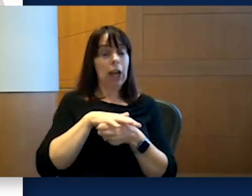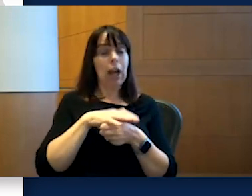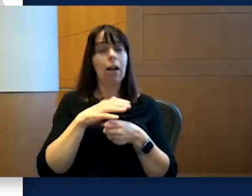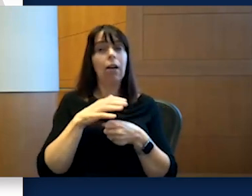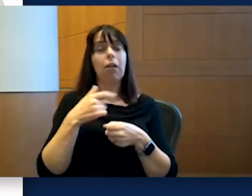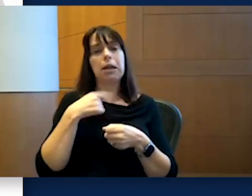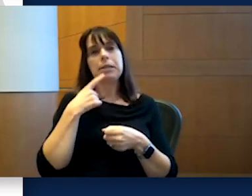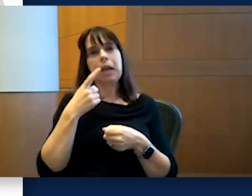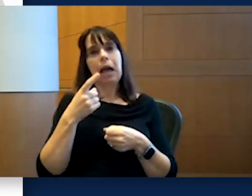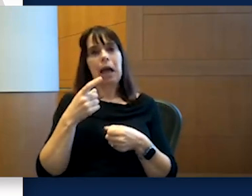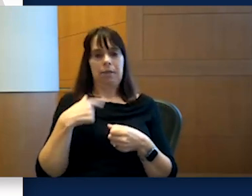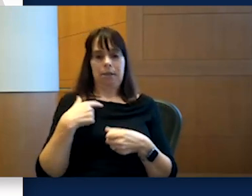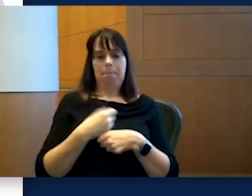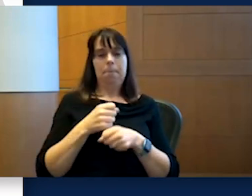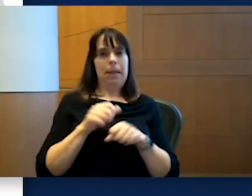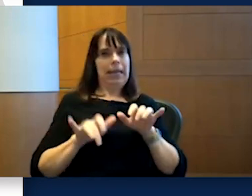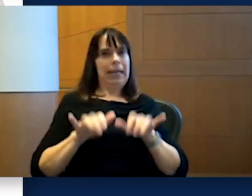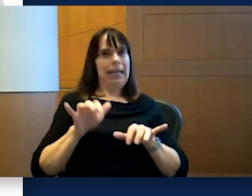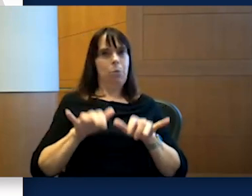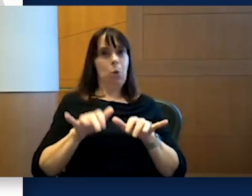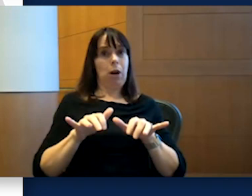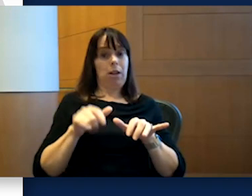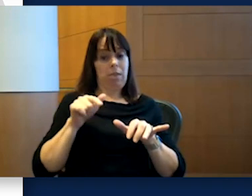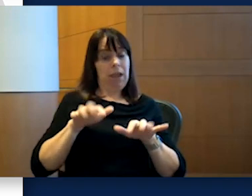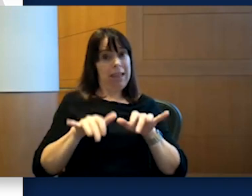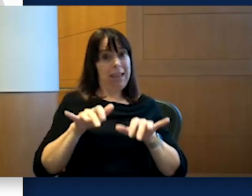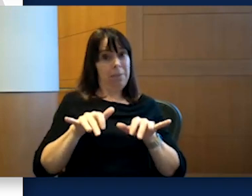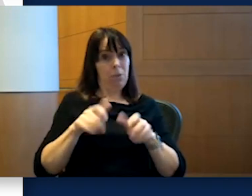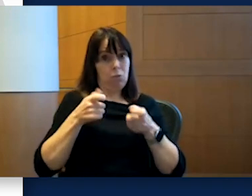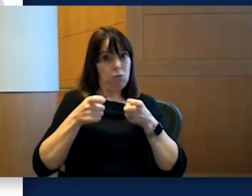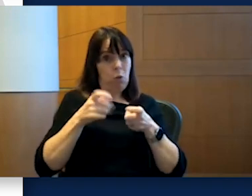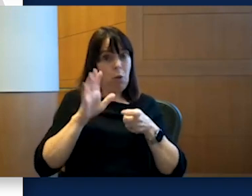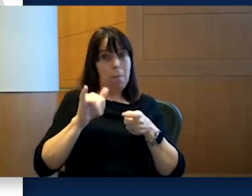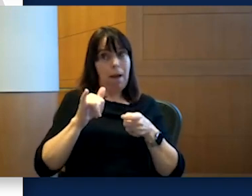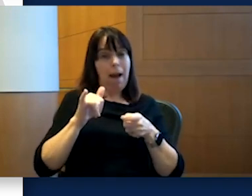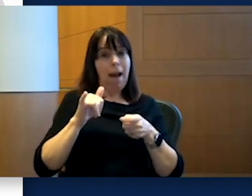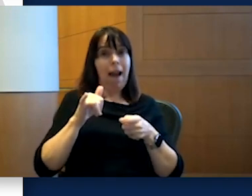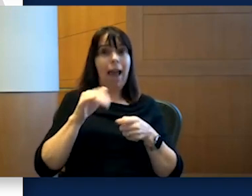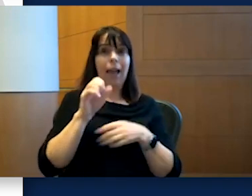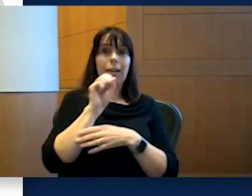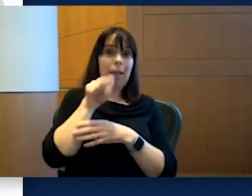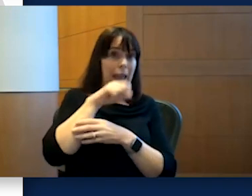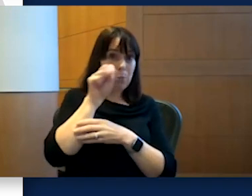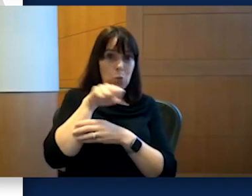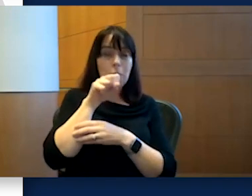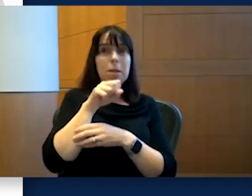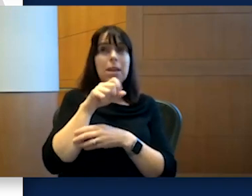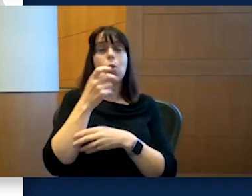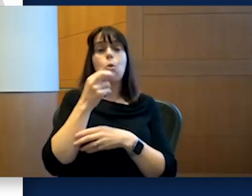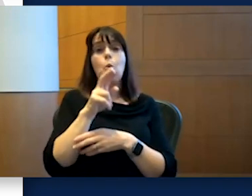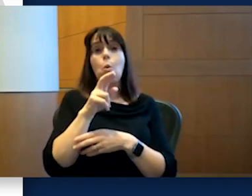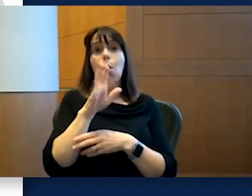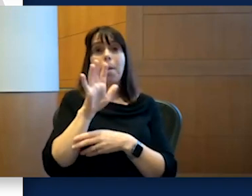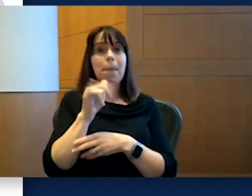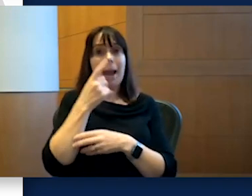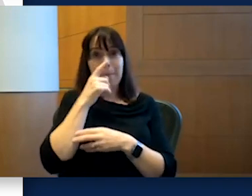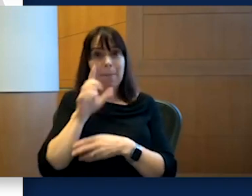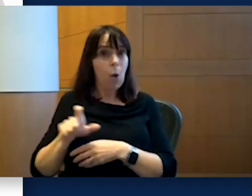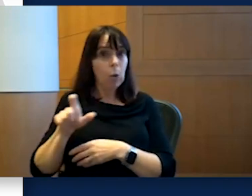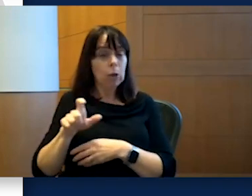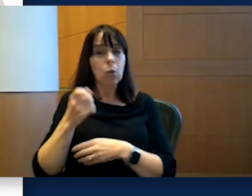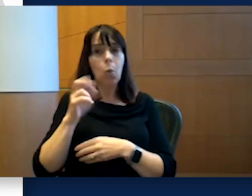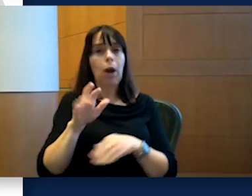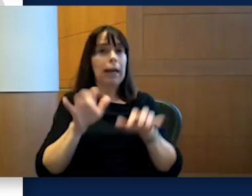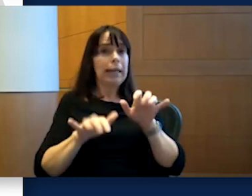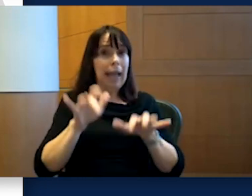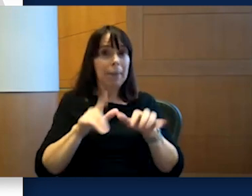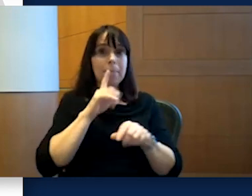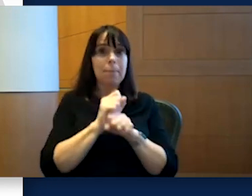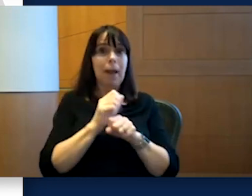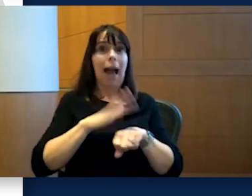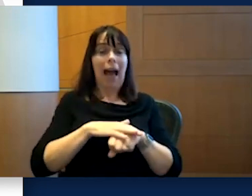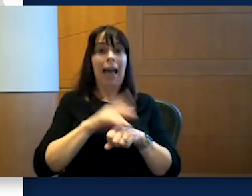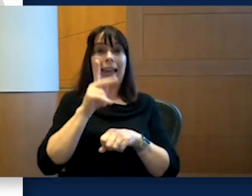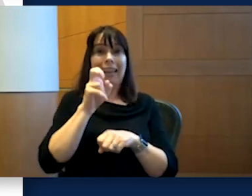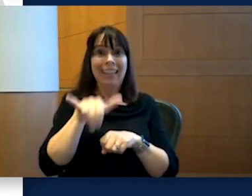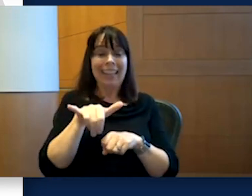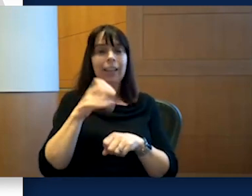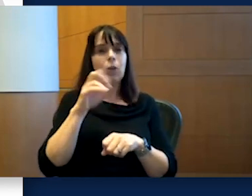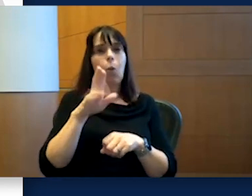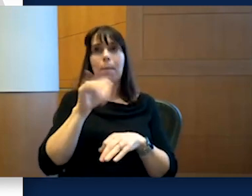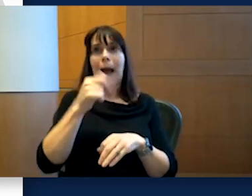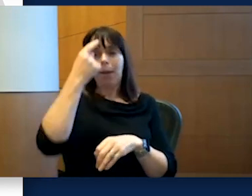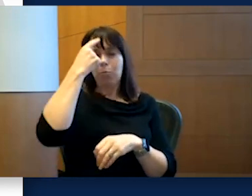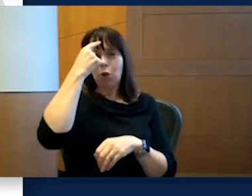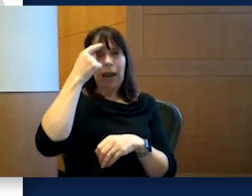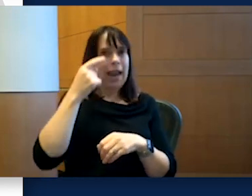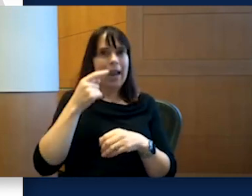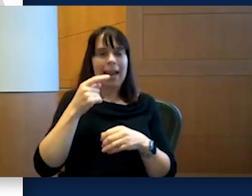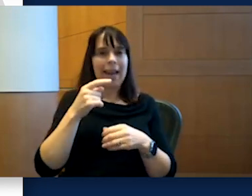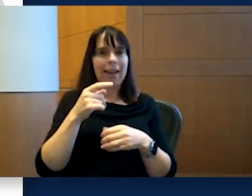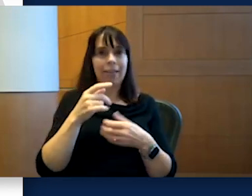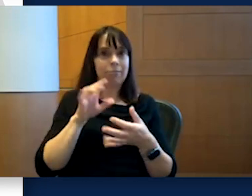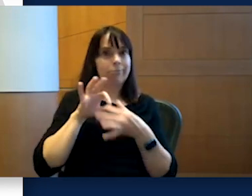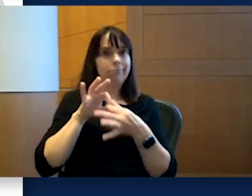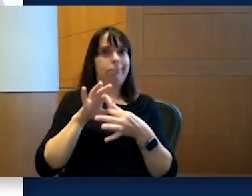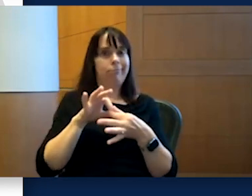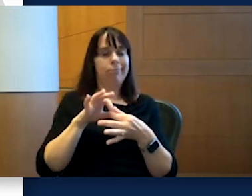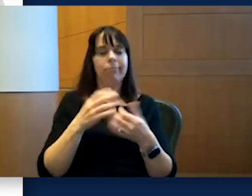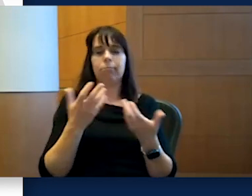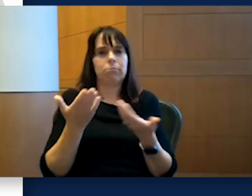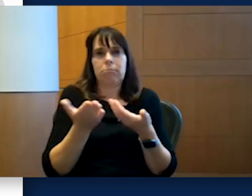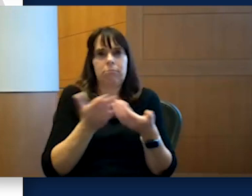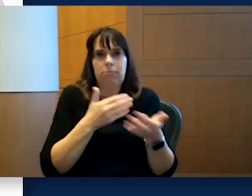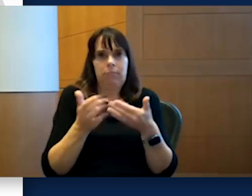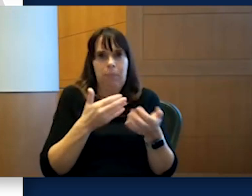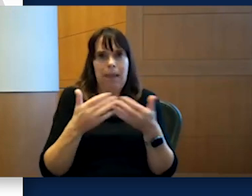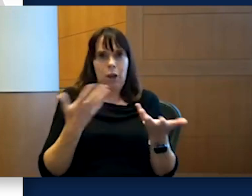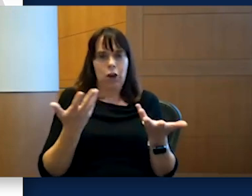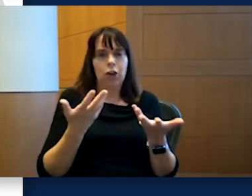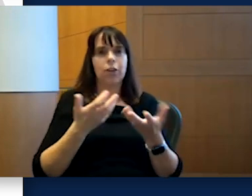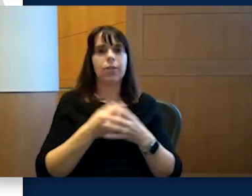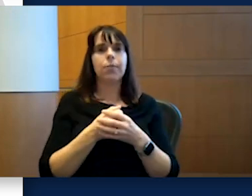In my area, I say I'm making a keyboard. Whether that keyboard is controlled by head movement or by a mouse or by typing on physical keys or by a brain-computer interface, that doesn't really matter. It's not, you know, it just acts like a keyboard.